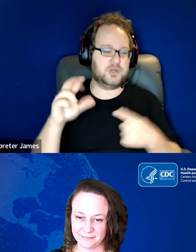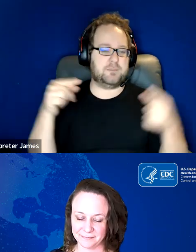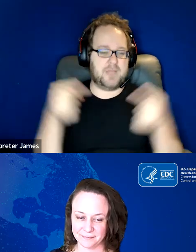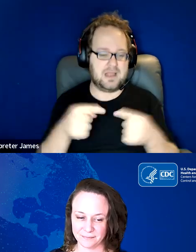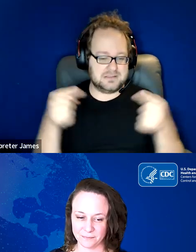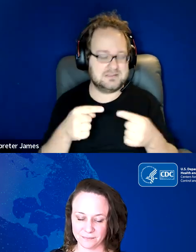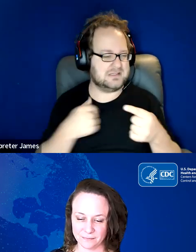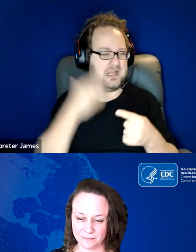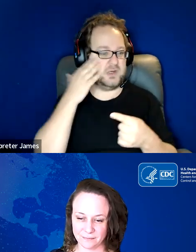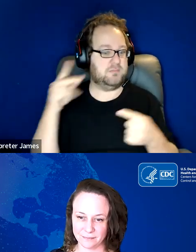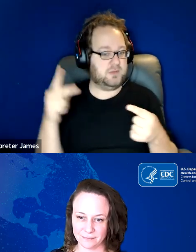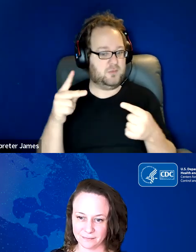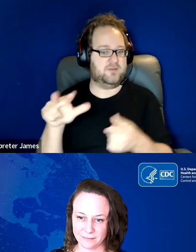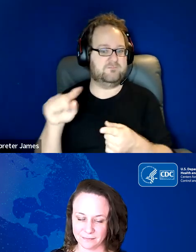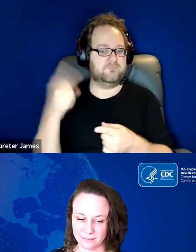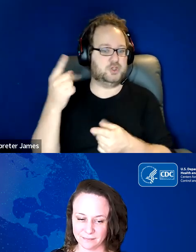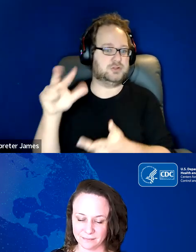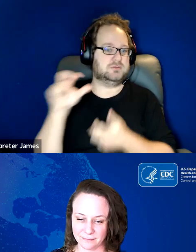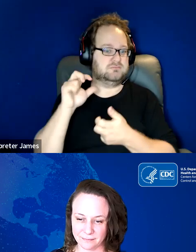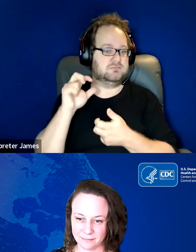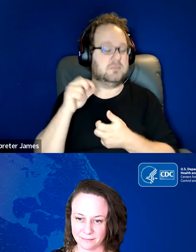when people first got their vaccines, they could have a